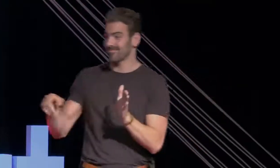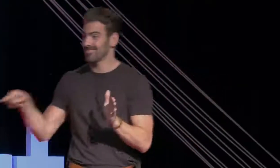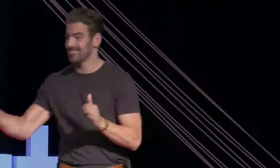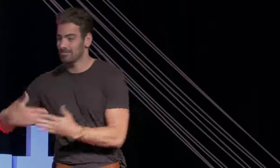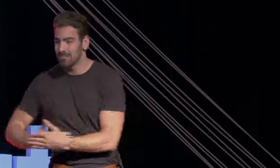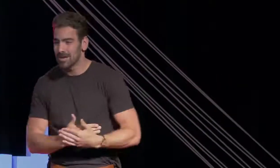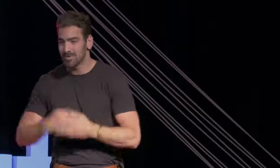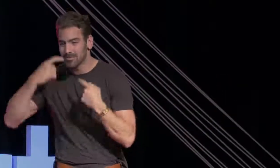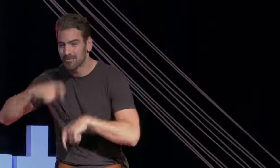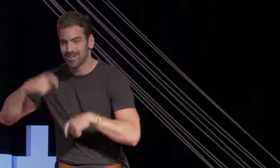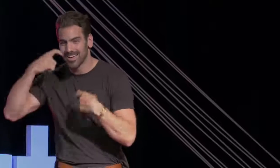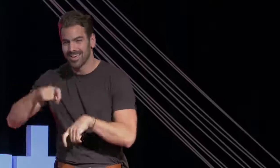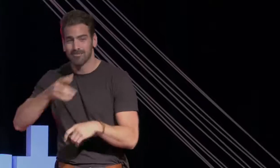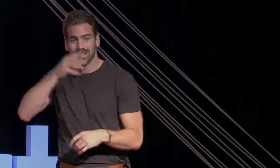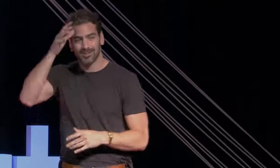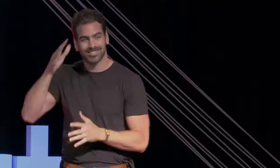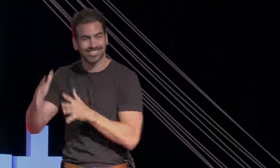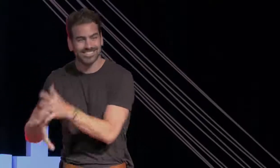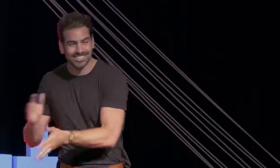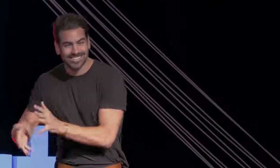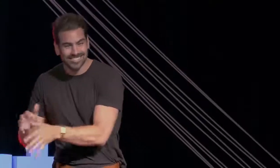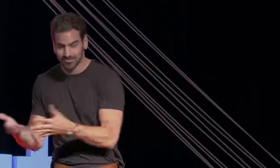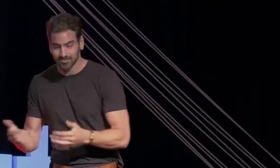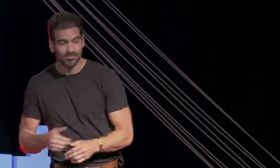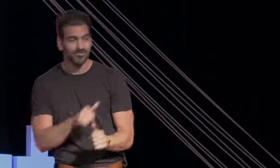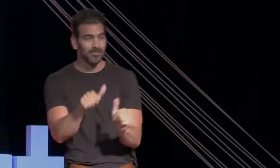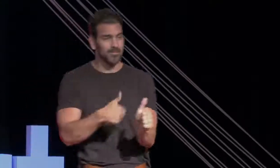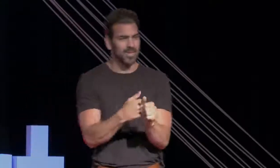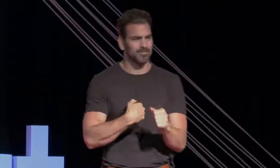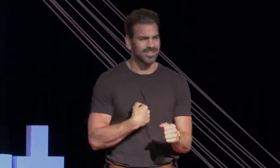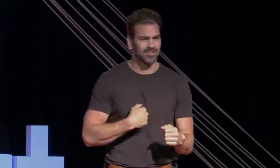cheering each other on to our right a mother was playing and laughing with her baby